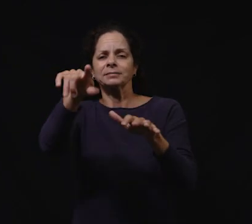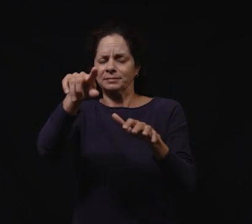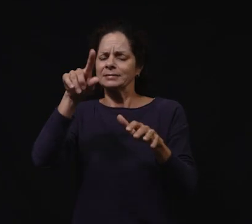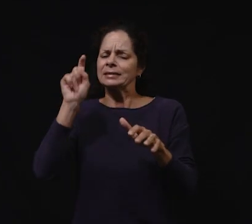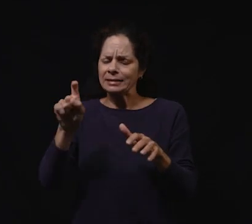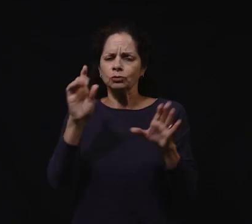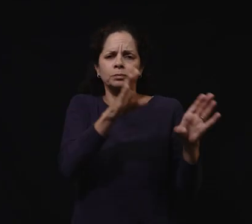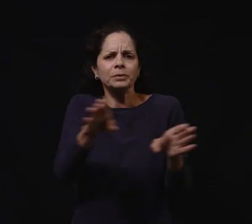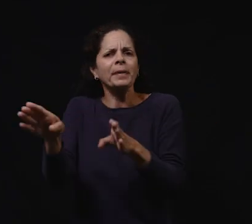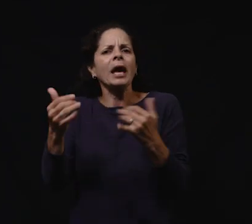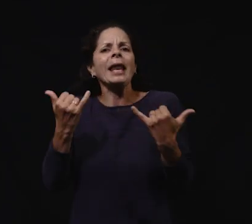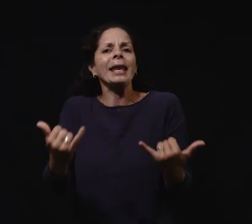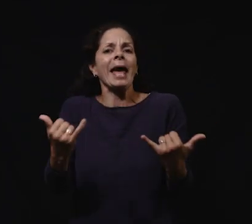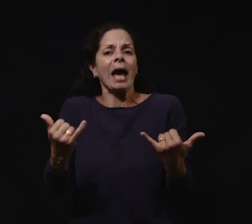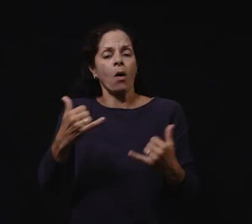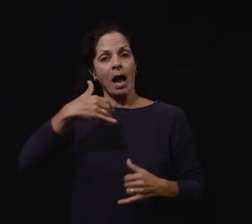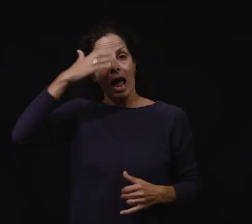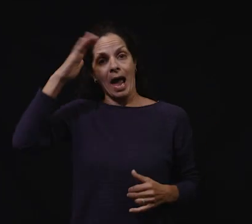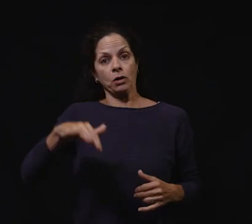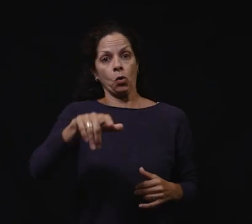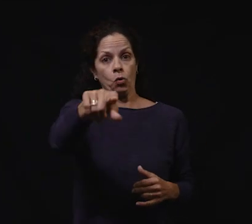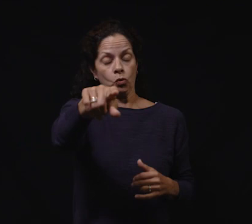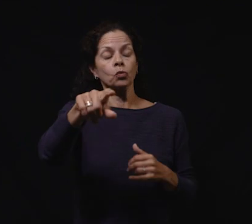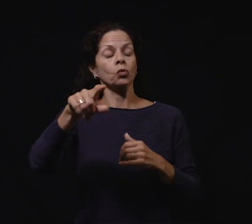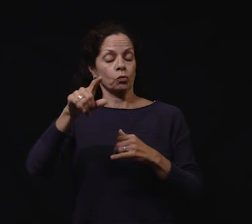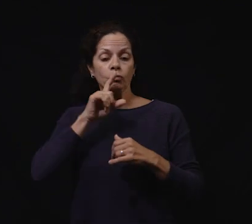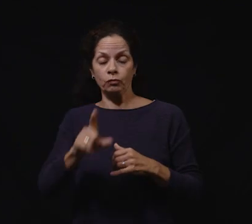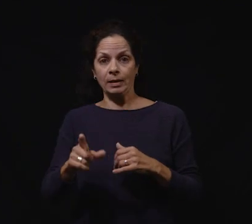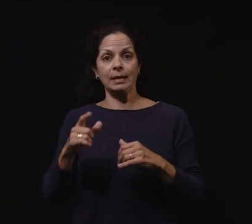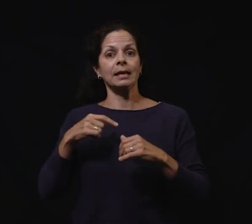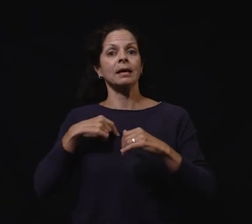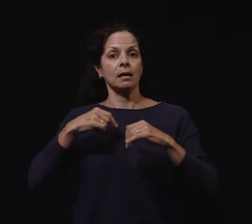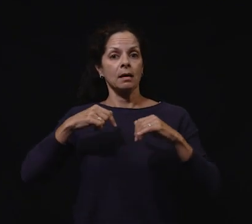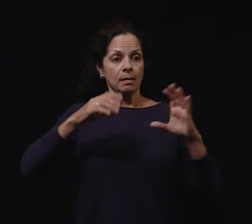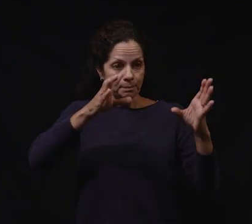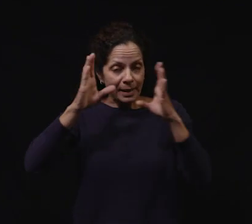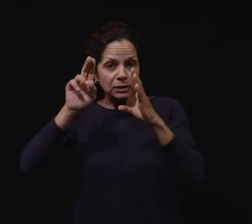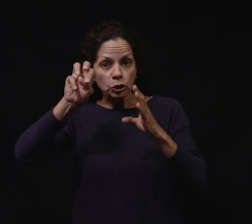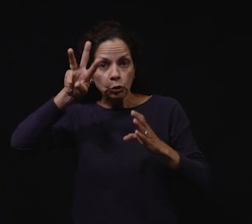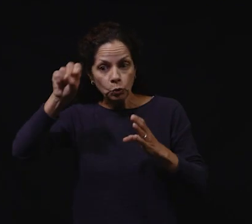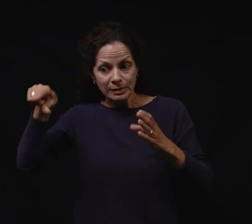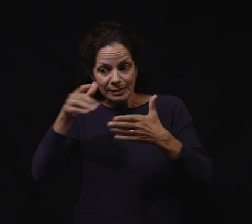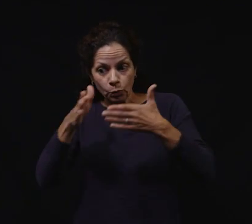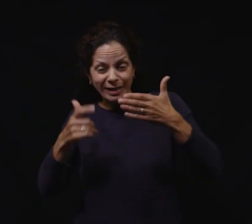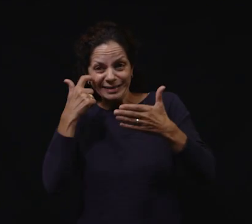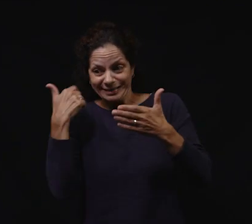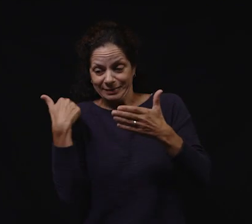I know you've been hearing that through the media over the weekend and that's exactly what we are doing as a city of Virginia Beach